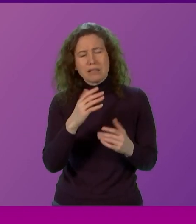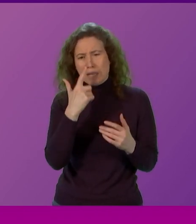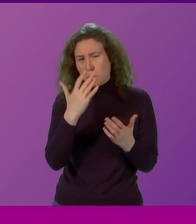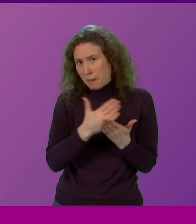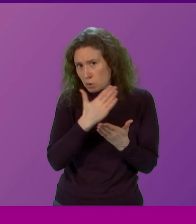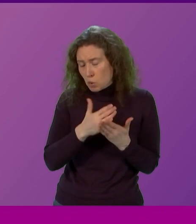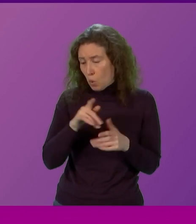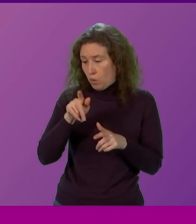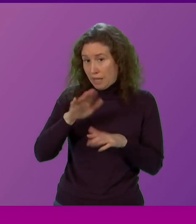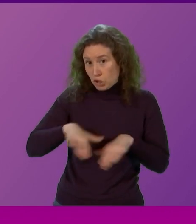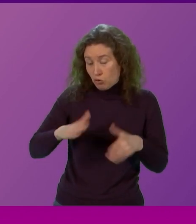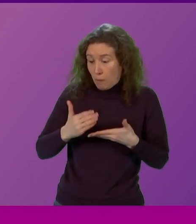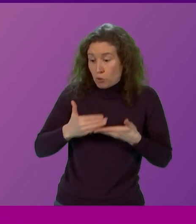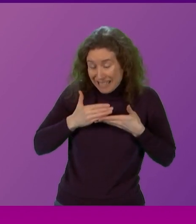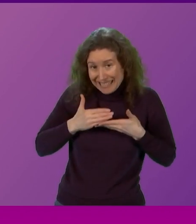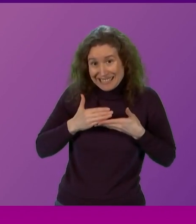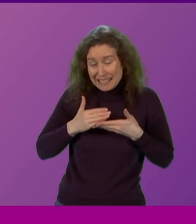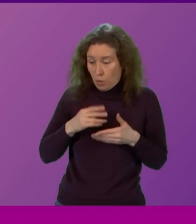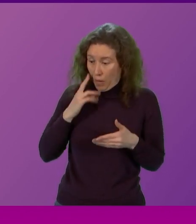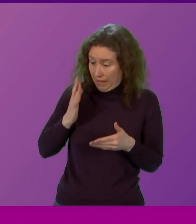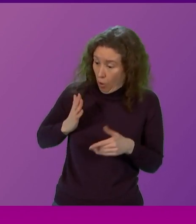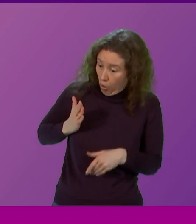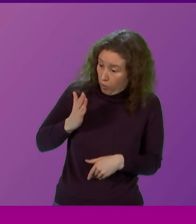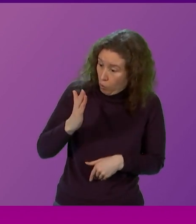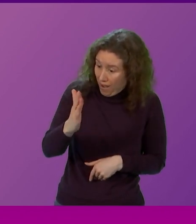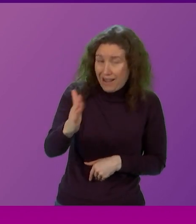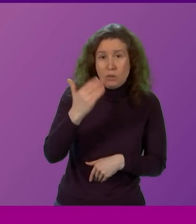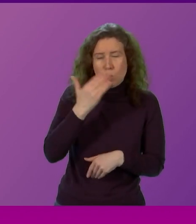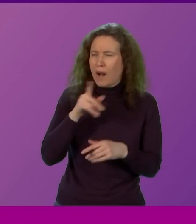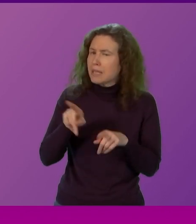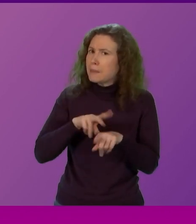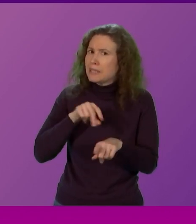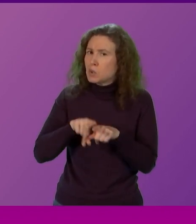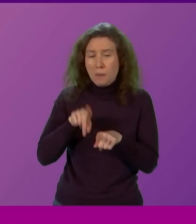are protected at that time, and what steps are the police taking to track down the videos